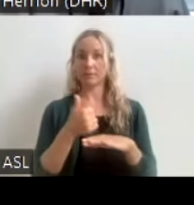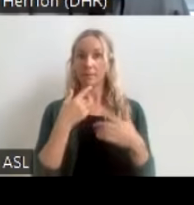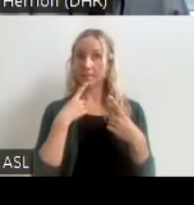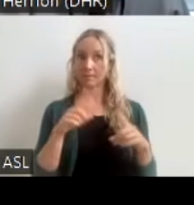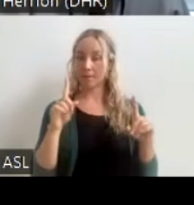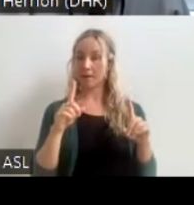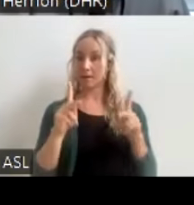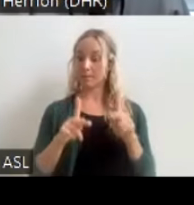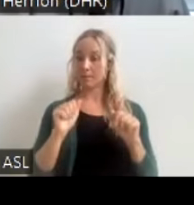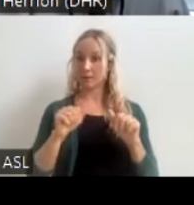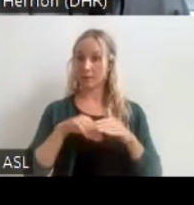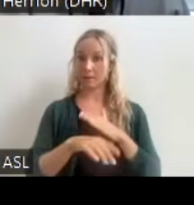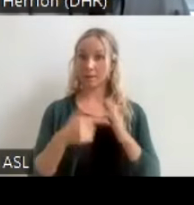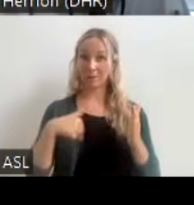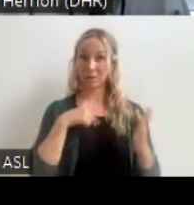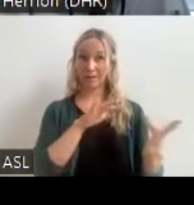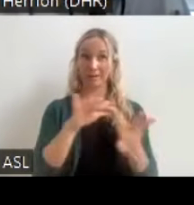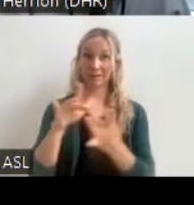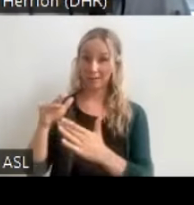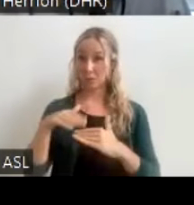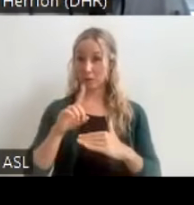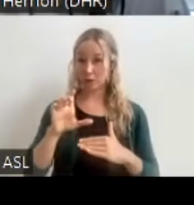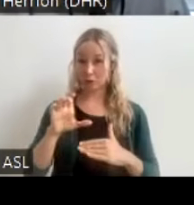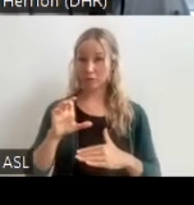accessible by eliminating that one step by installing either